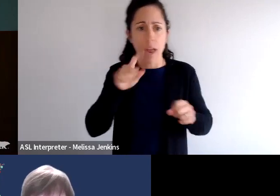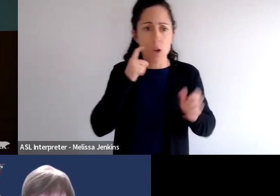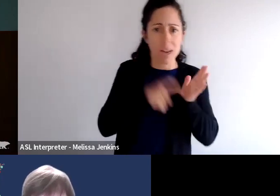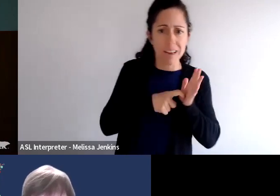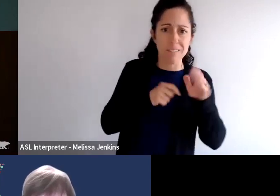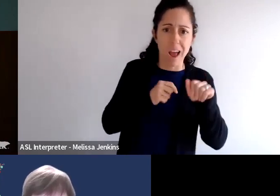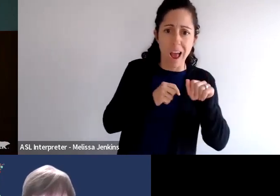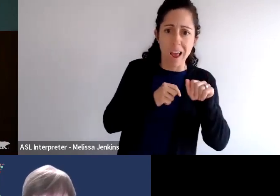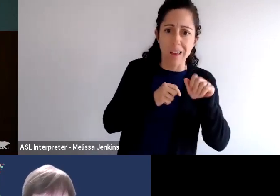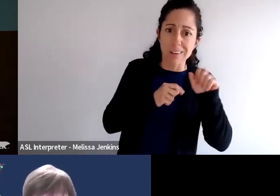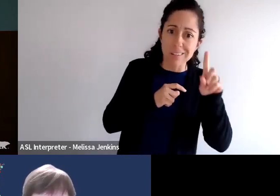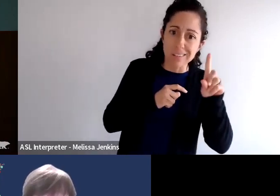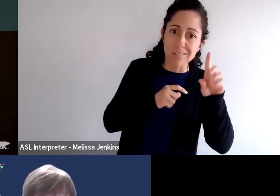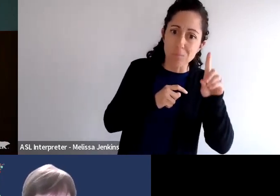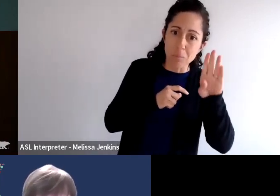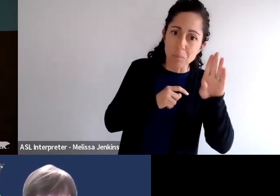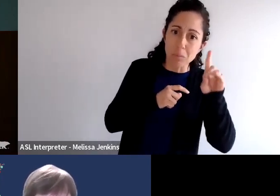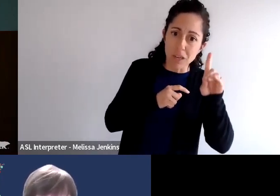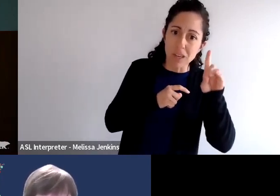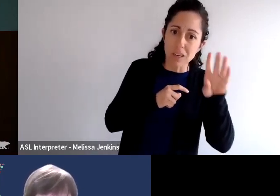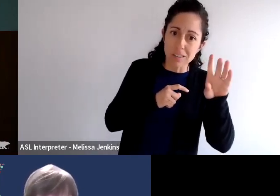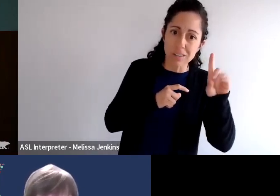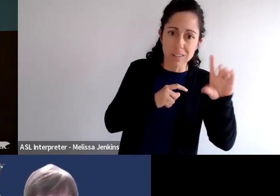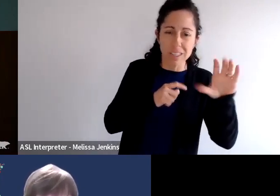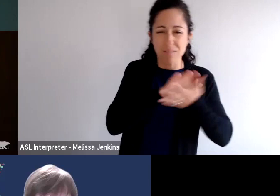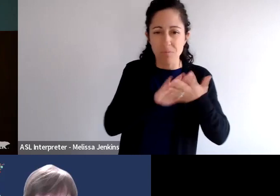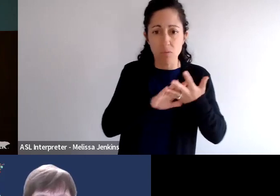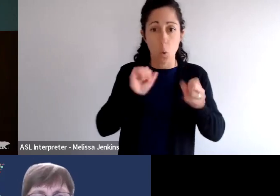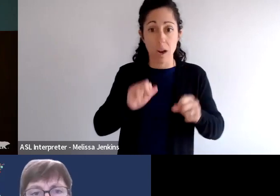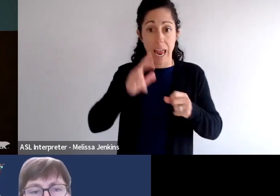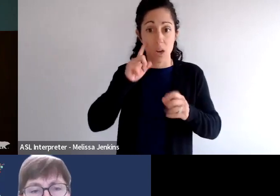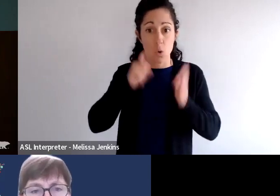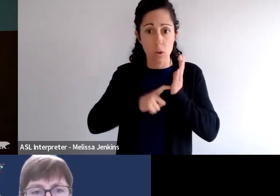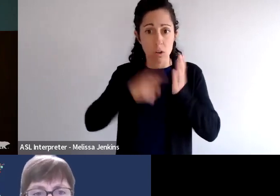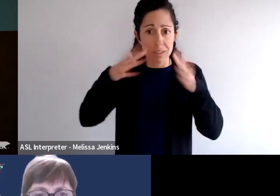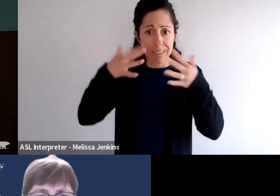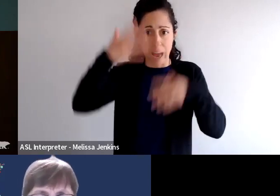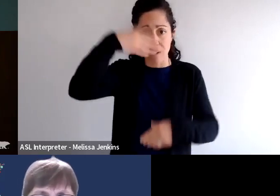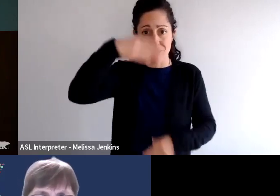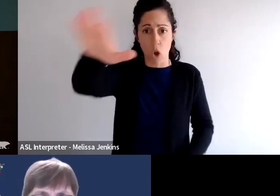is that sound in front of me, behind me, or in back of me, and that has a lot to do with another component